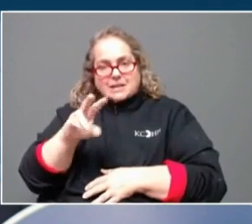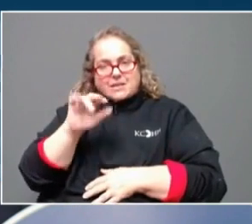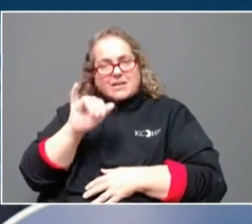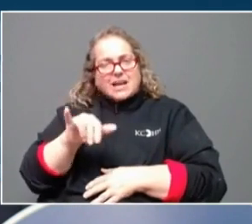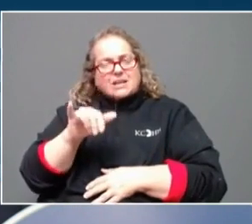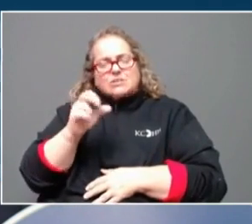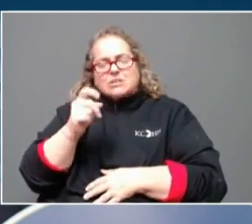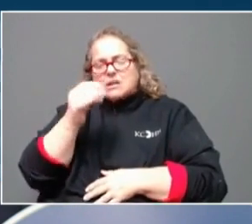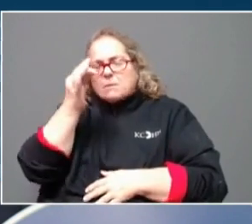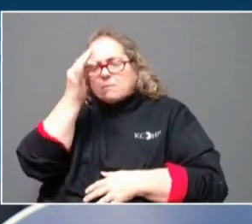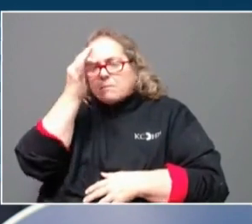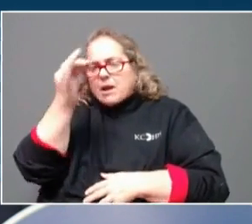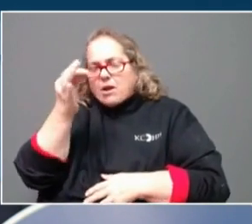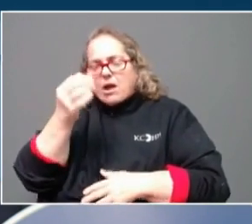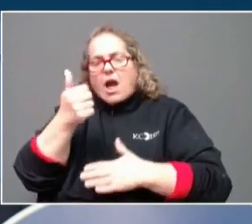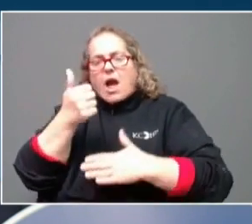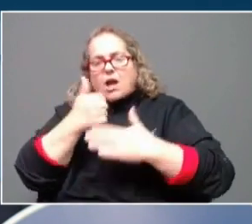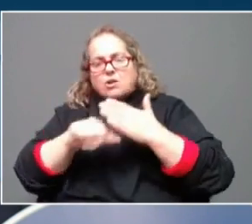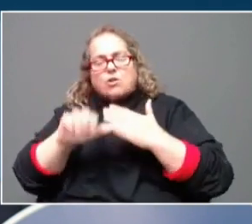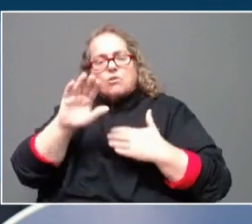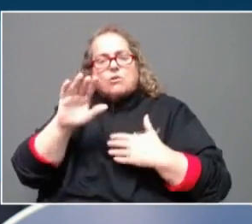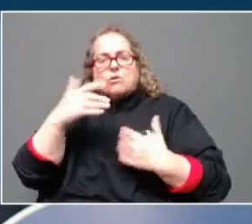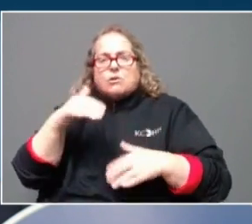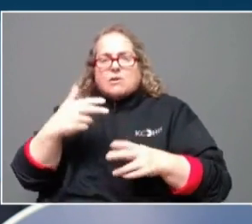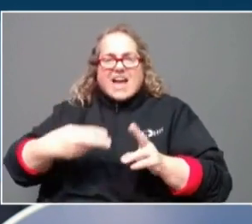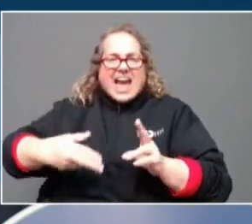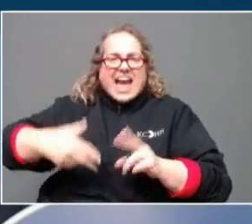the all time high. That was set in delta. So on the good side,